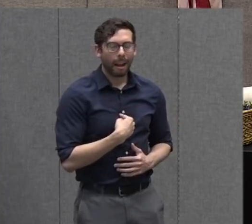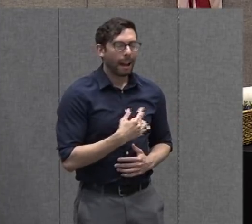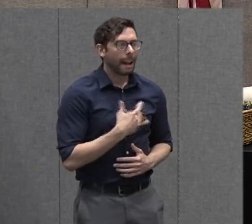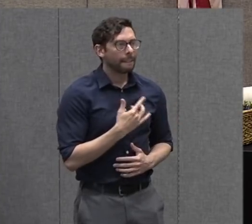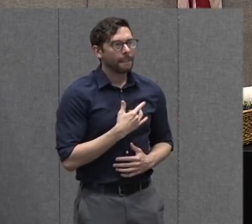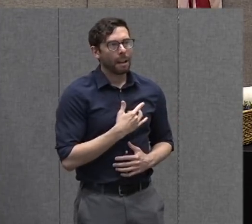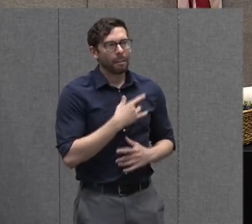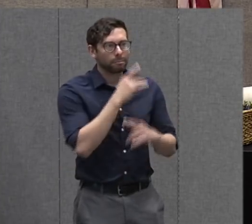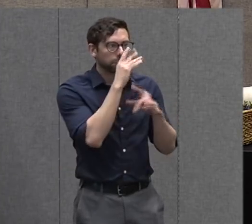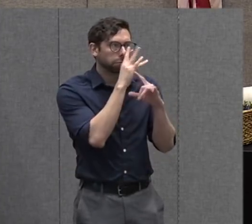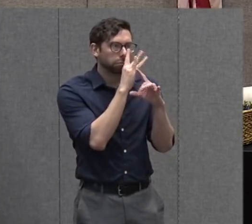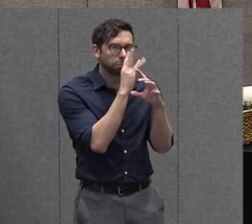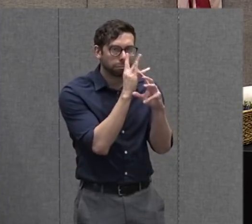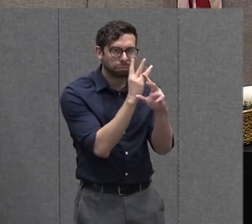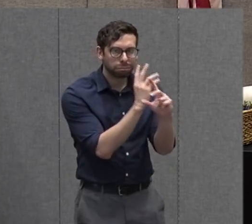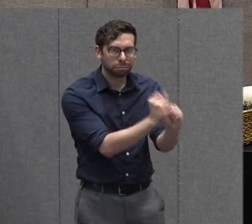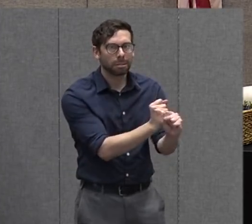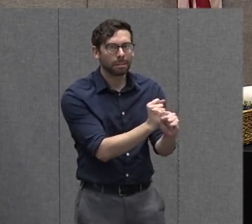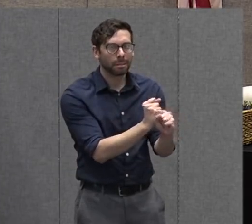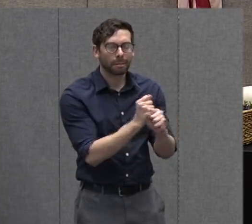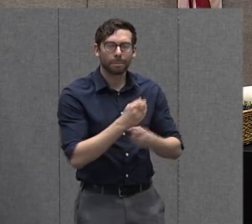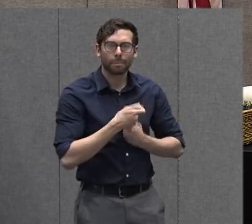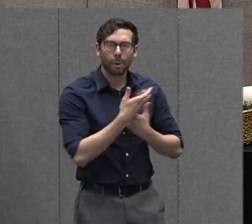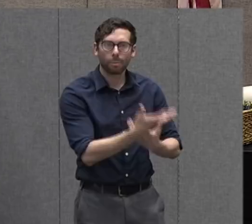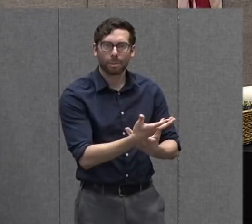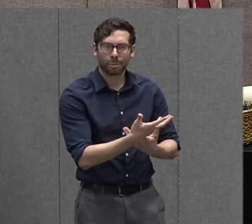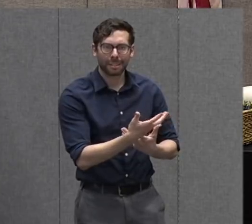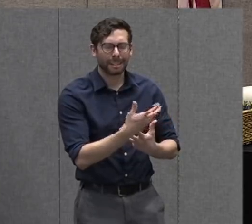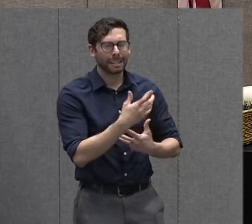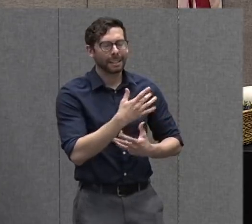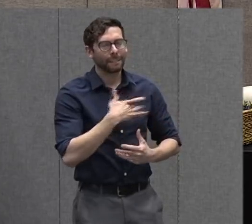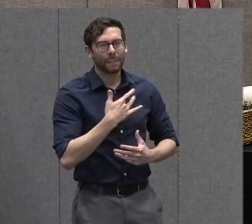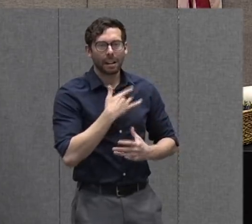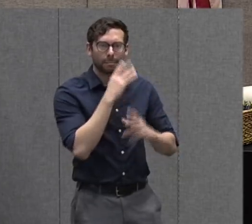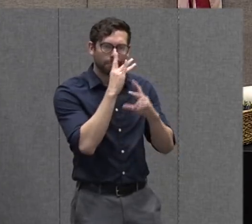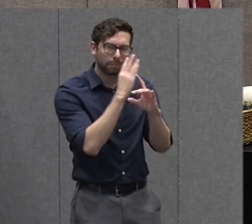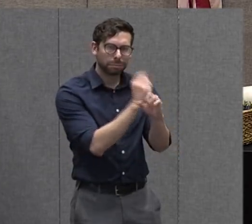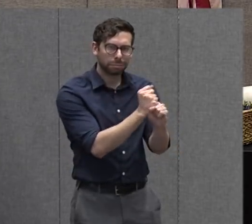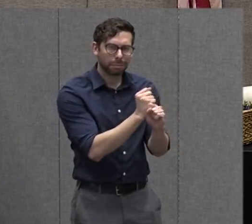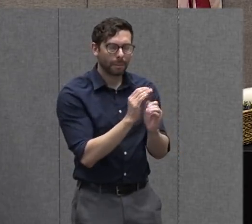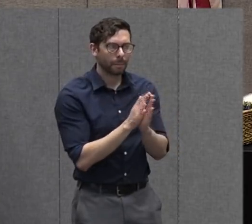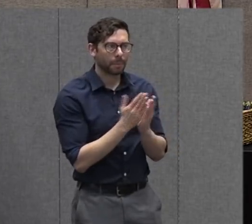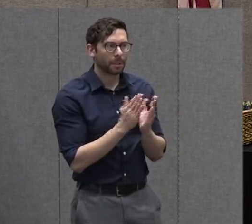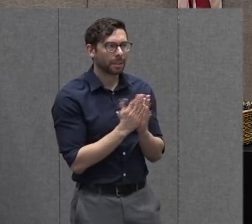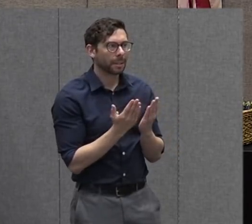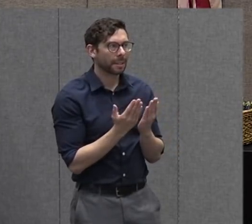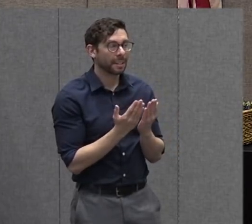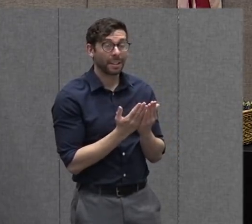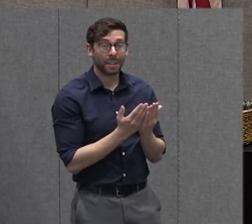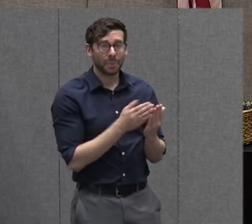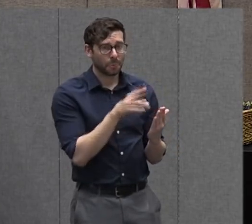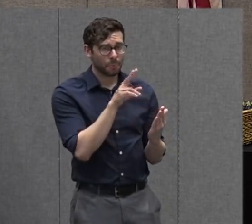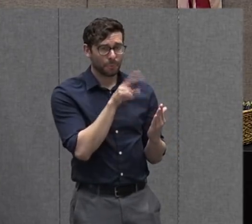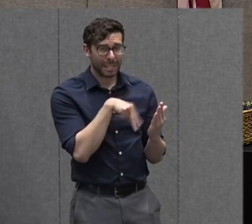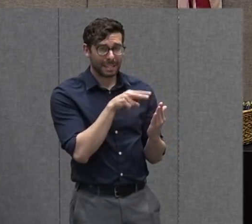and specifically this book. And it hurt to read it. [Miss Martindale] Oh, yeah, if you read this